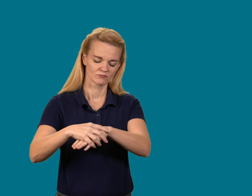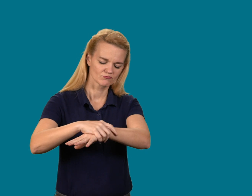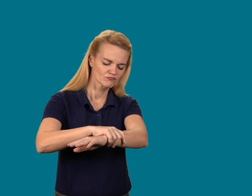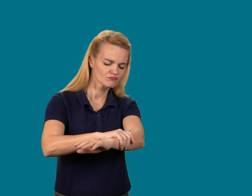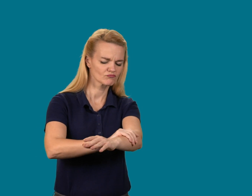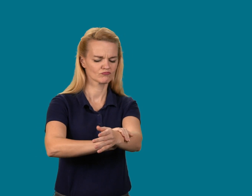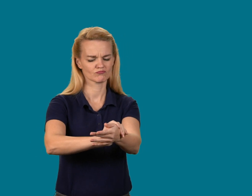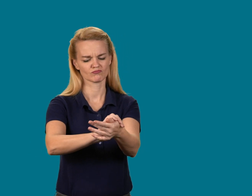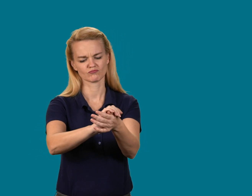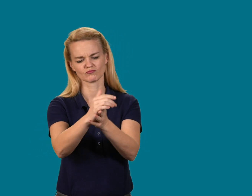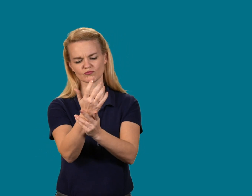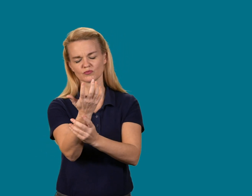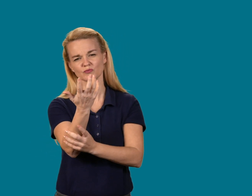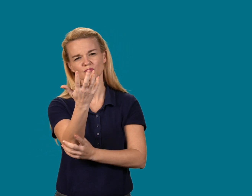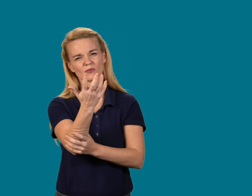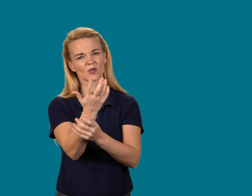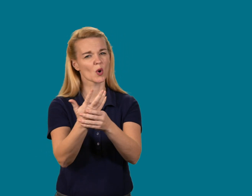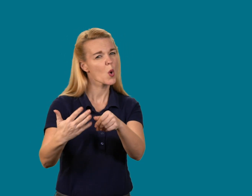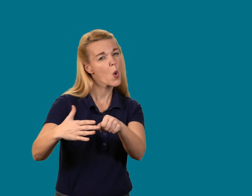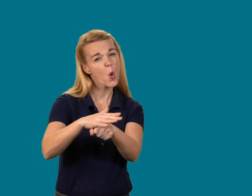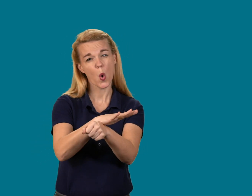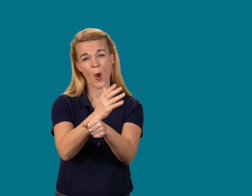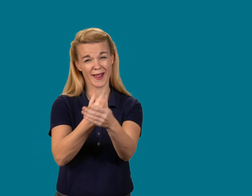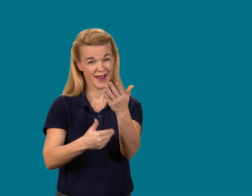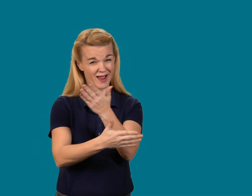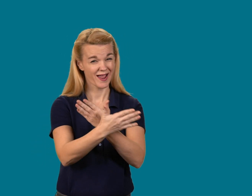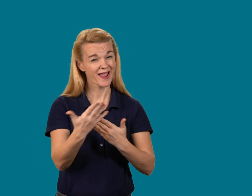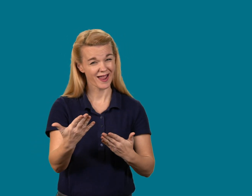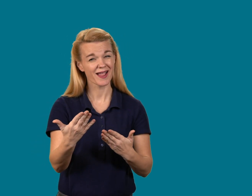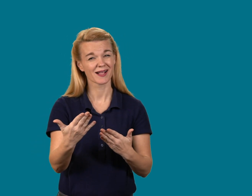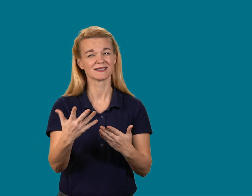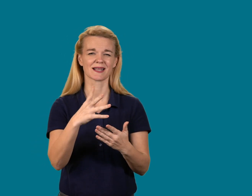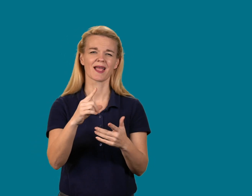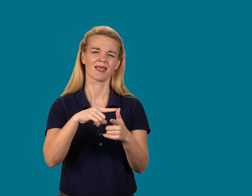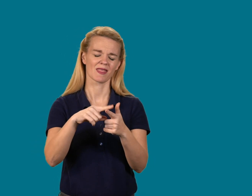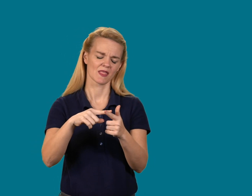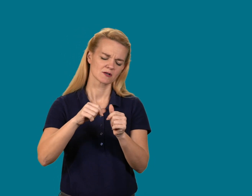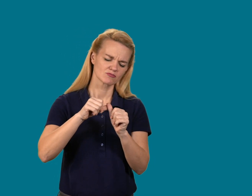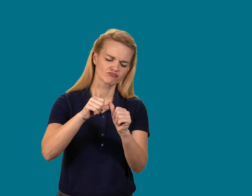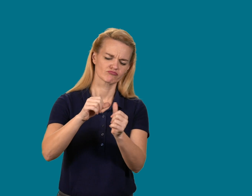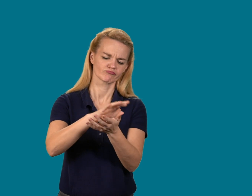Cover all surfaces of your hands